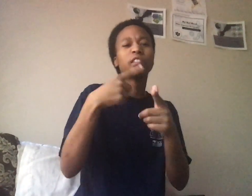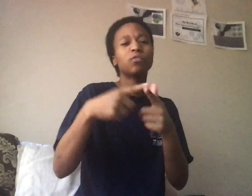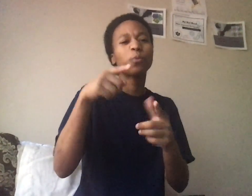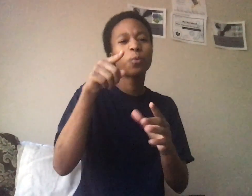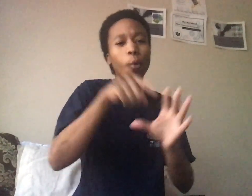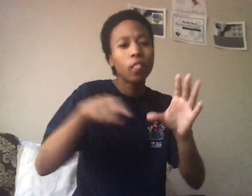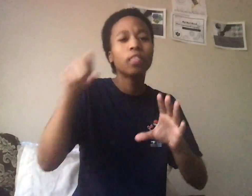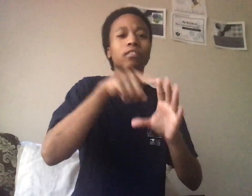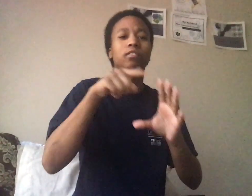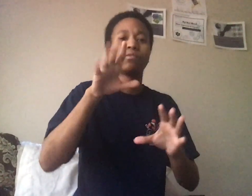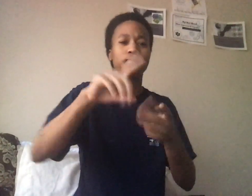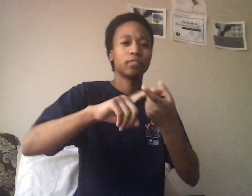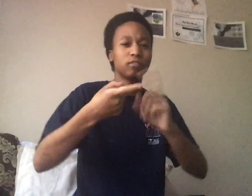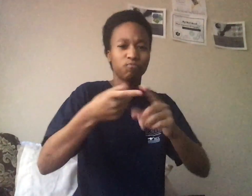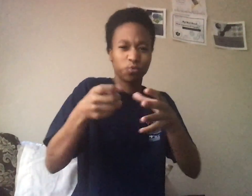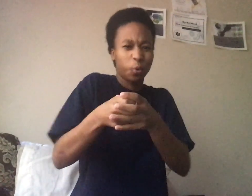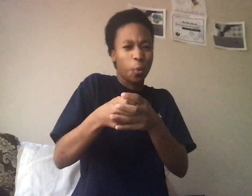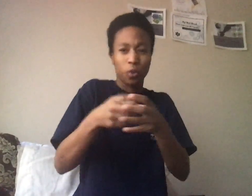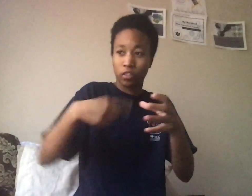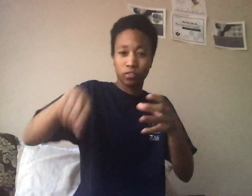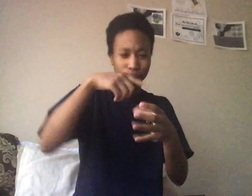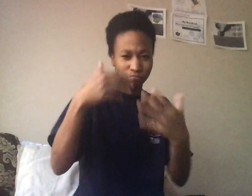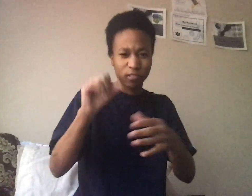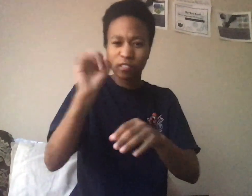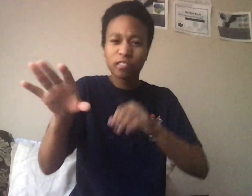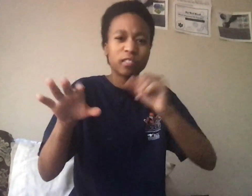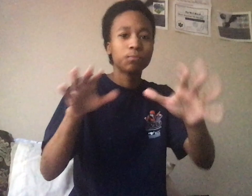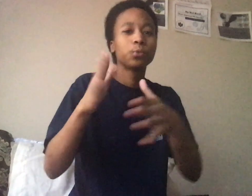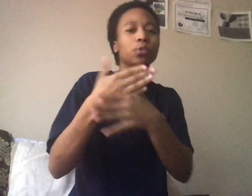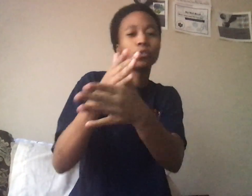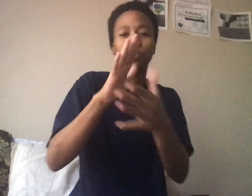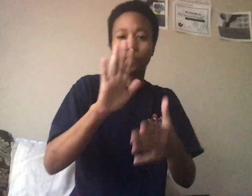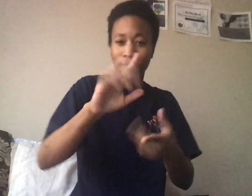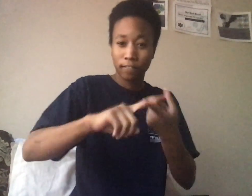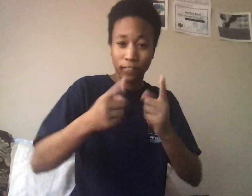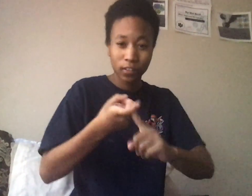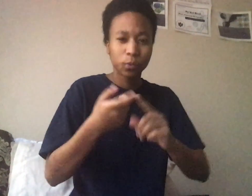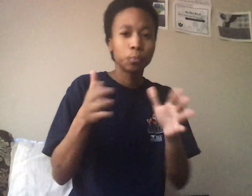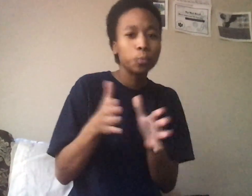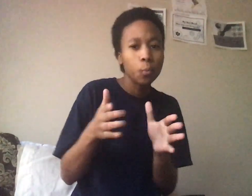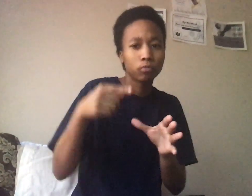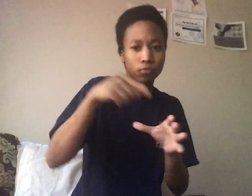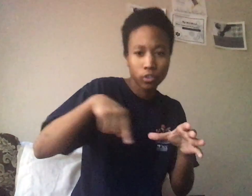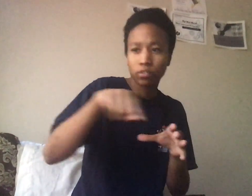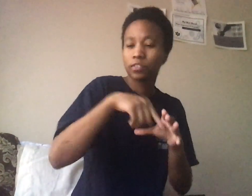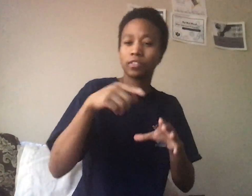Then a small circle friend, you can send a video shared with your small friend circle.